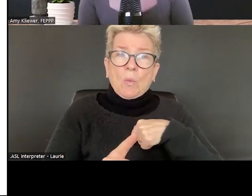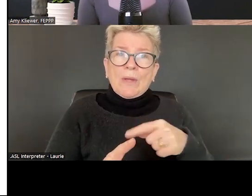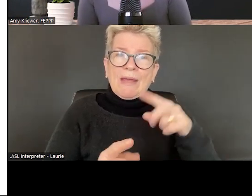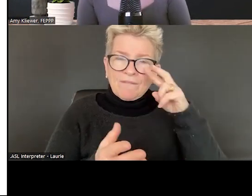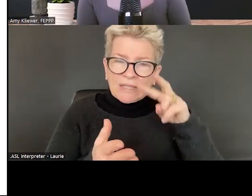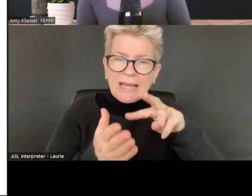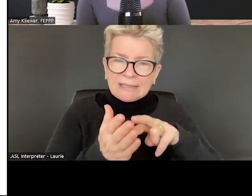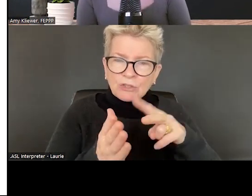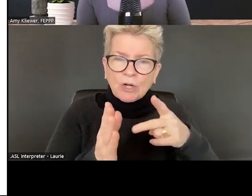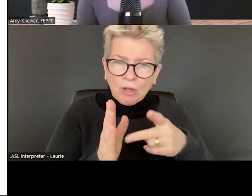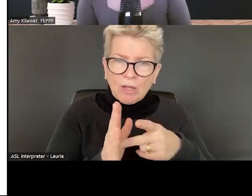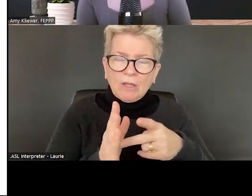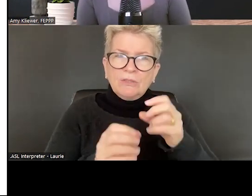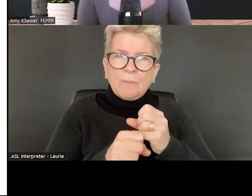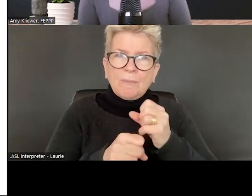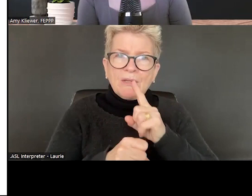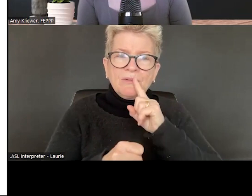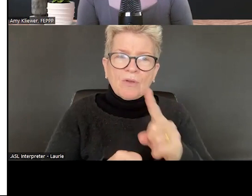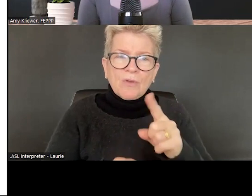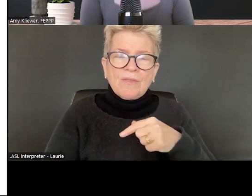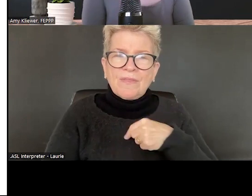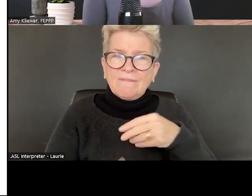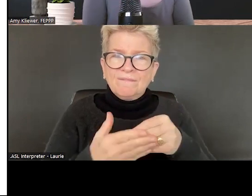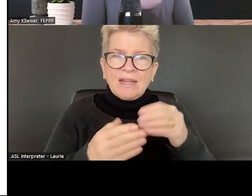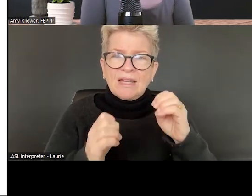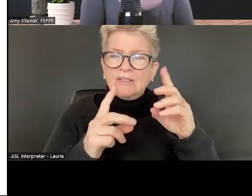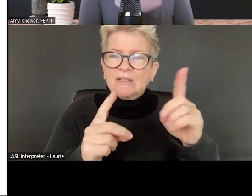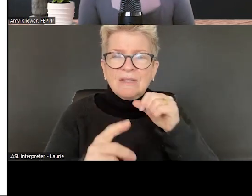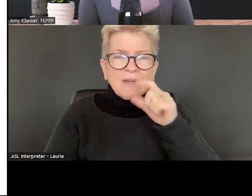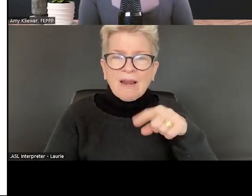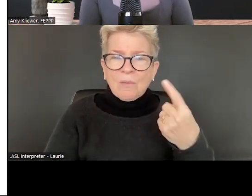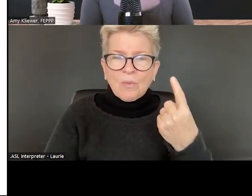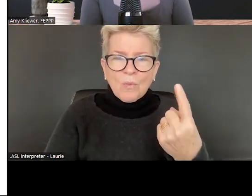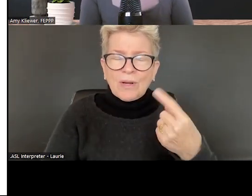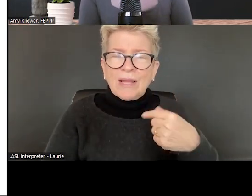that financial education does not stand alone. It can of course be a standalone subject,